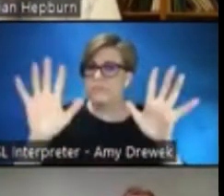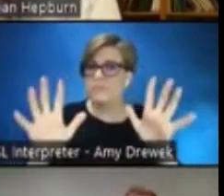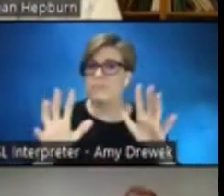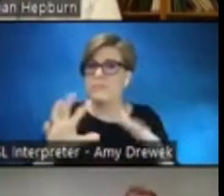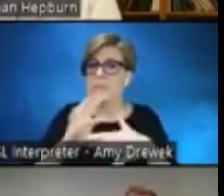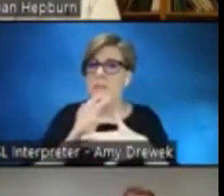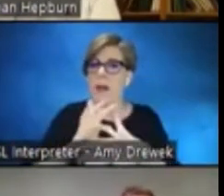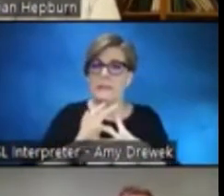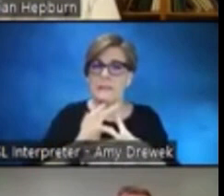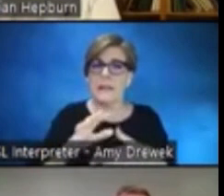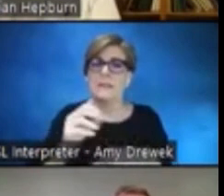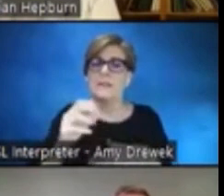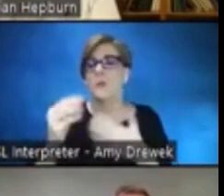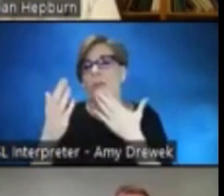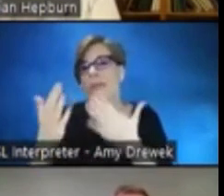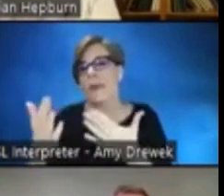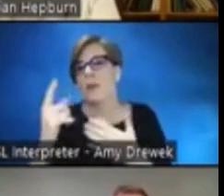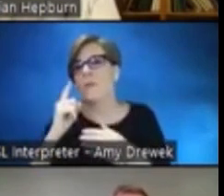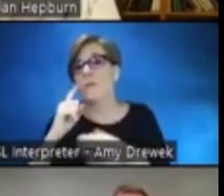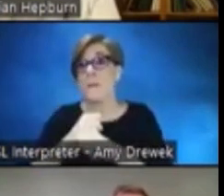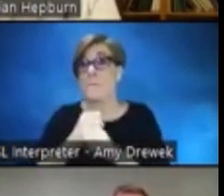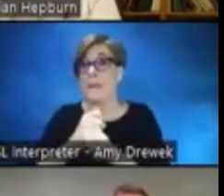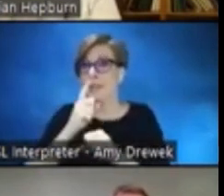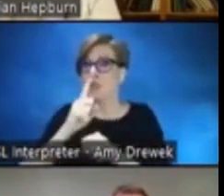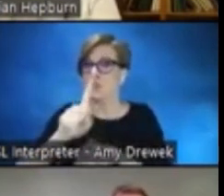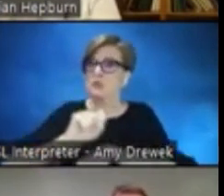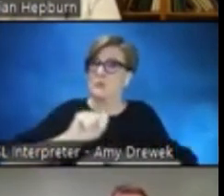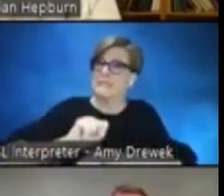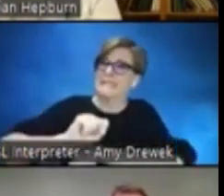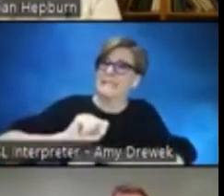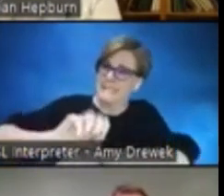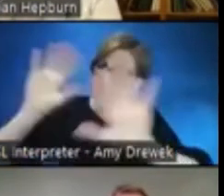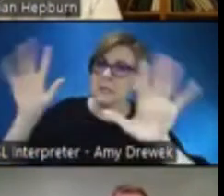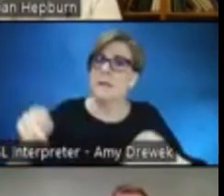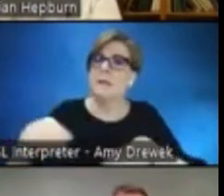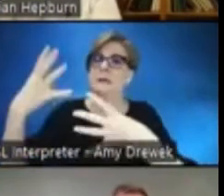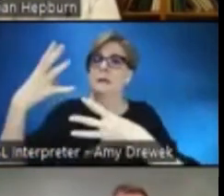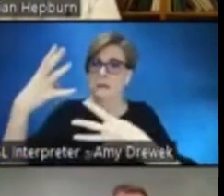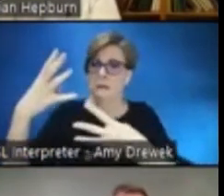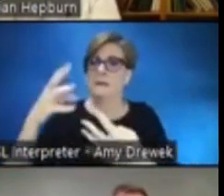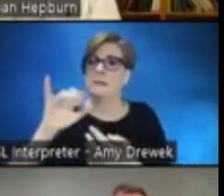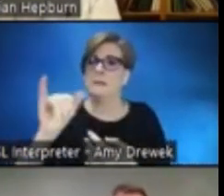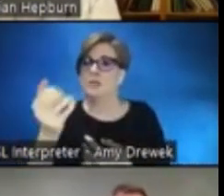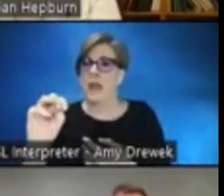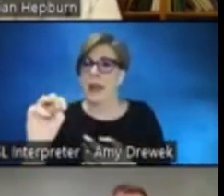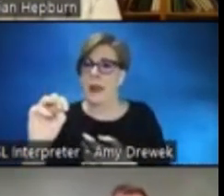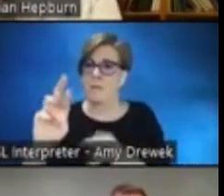YOU HAVE BEEN WORKING FULL TIME SINCE LAST WEDNESDAY TO ADD THE SECURITY.